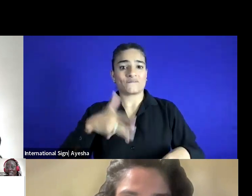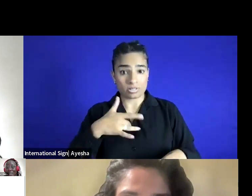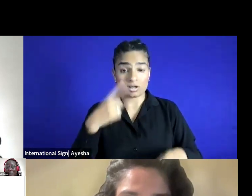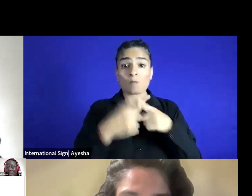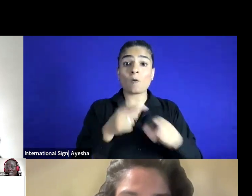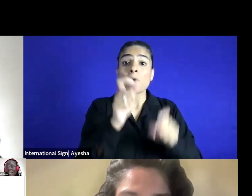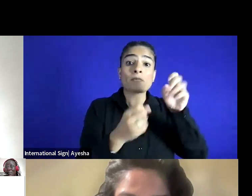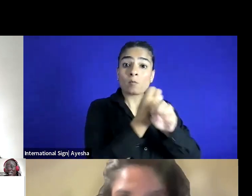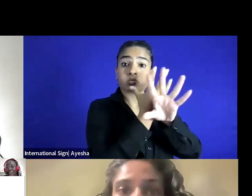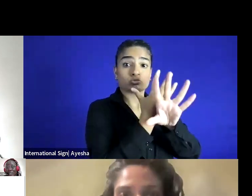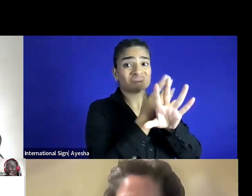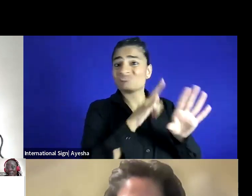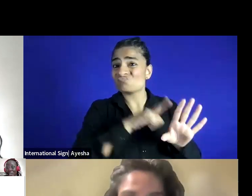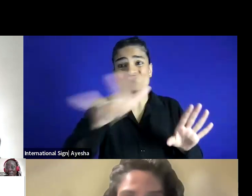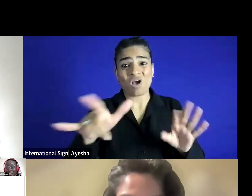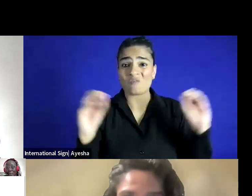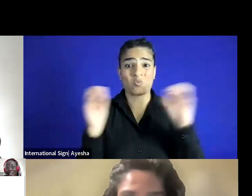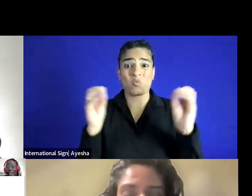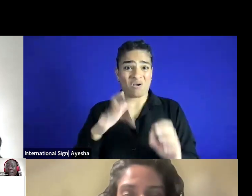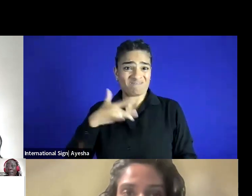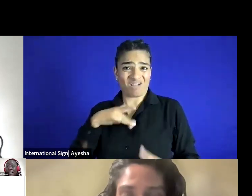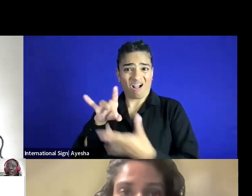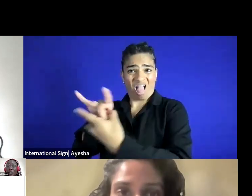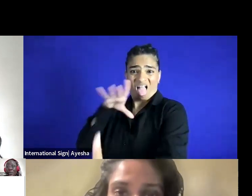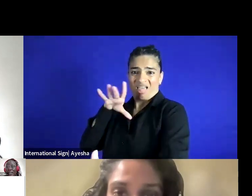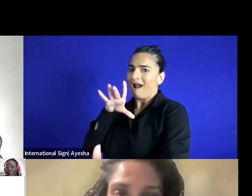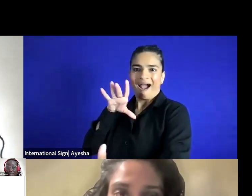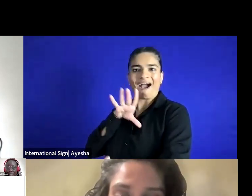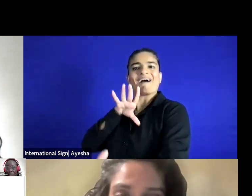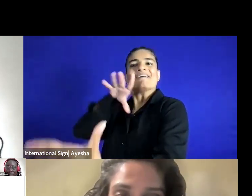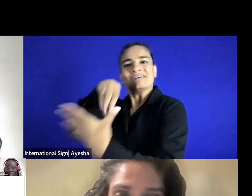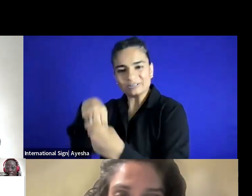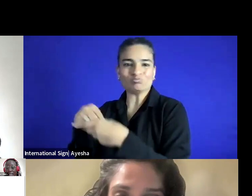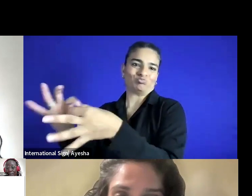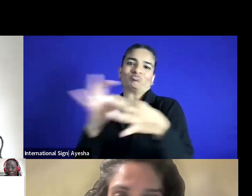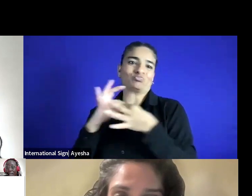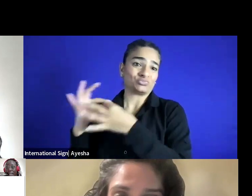the forum experience is mainly for the in-person participants. But there also are very interesting,